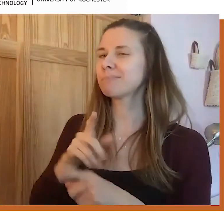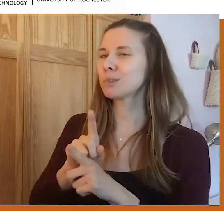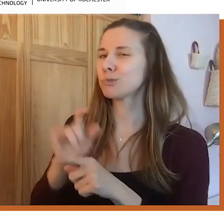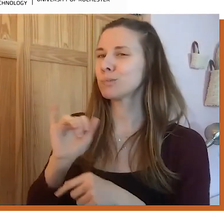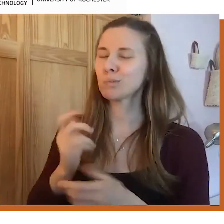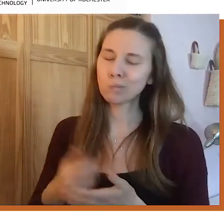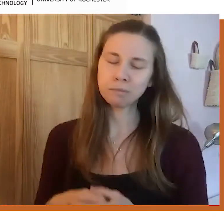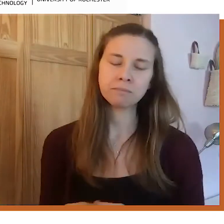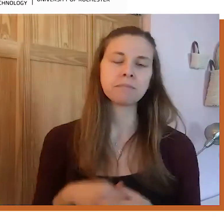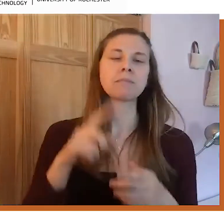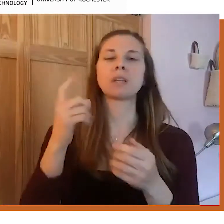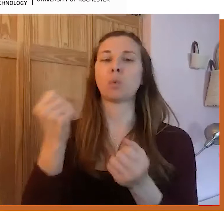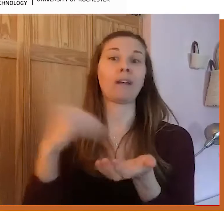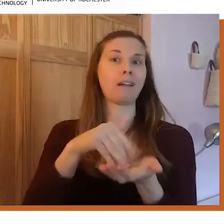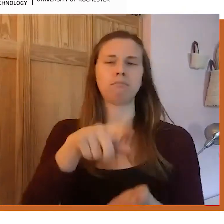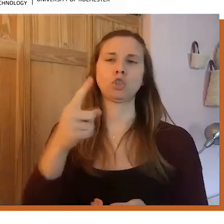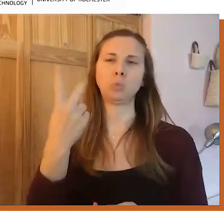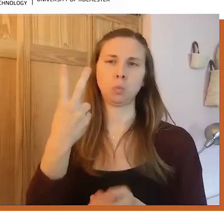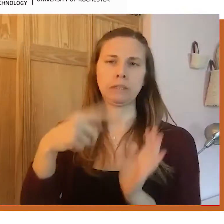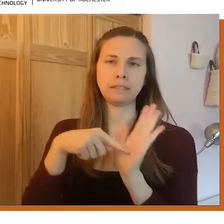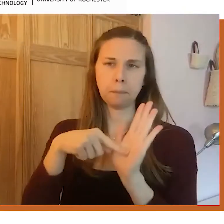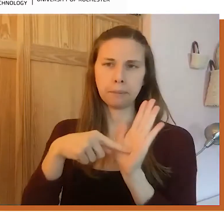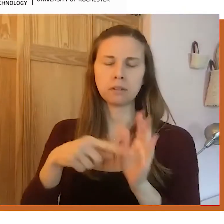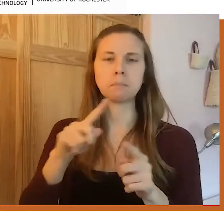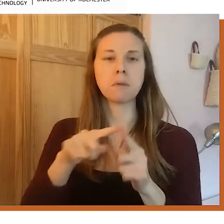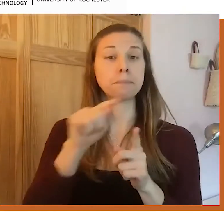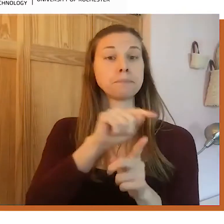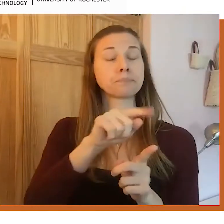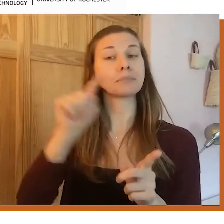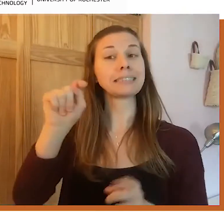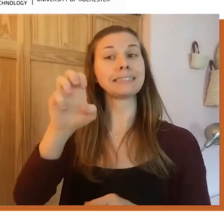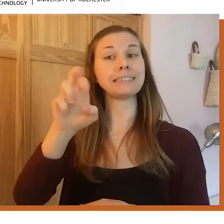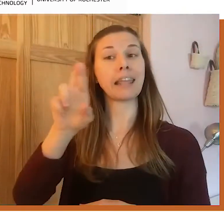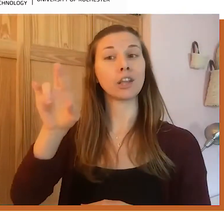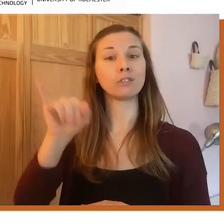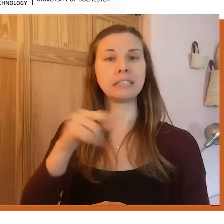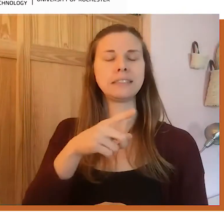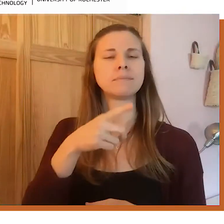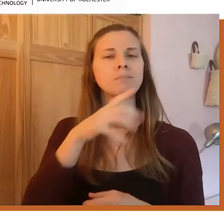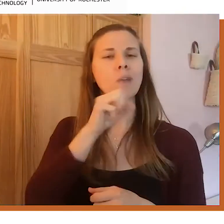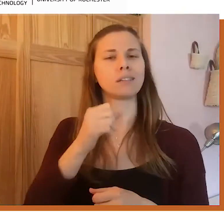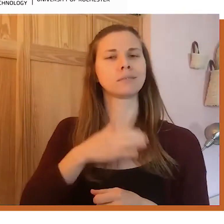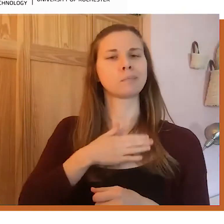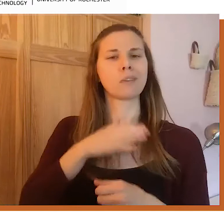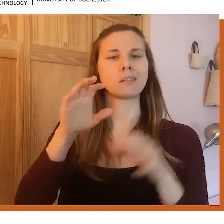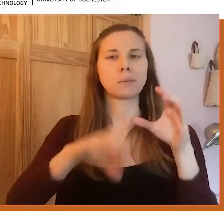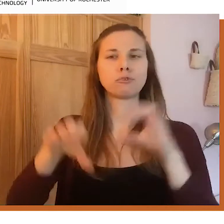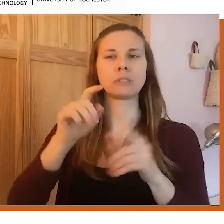so these are two examples of my mentors, but Terri, Dr. Kim,